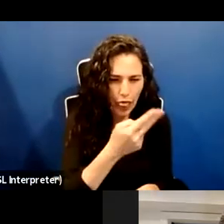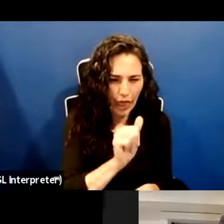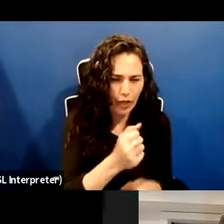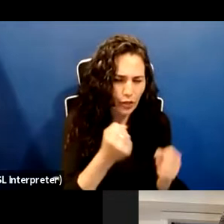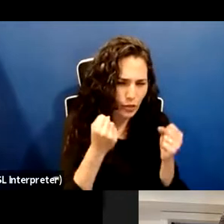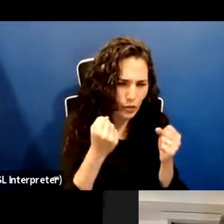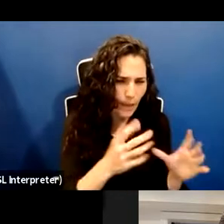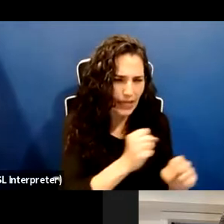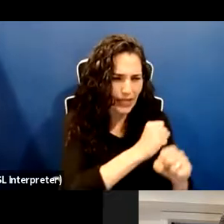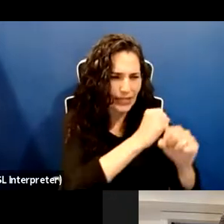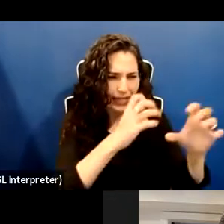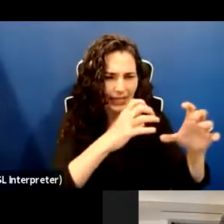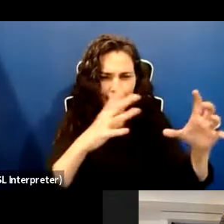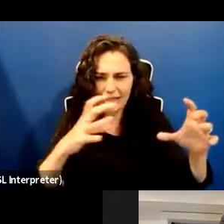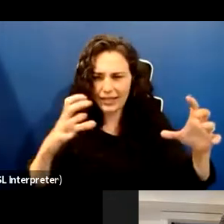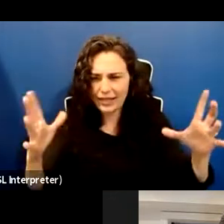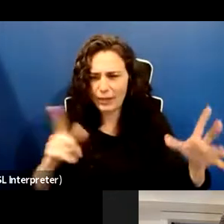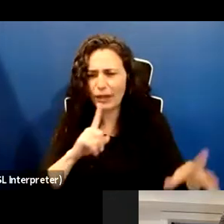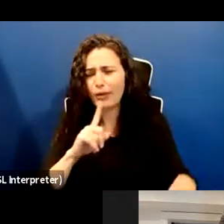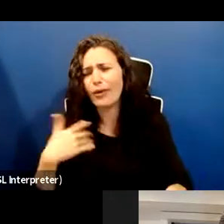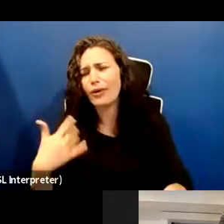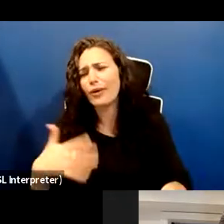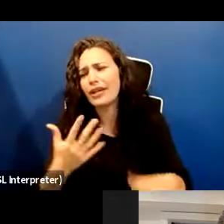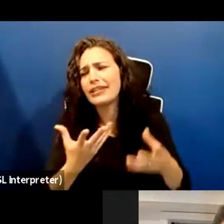they're so delicate and she's able to express,